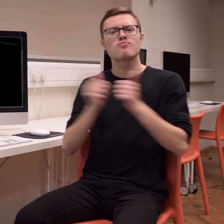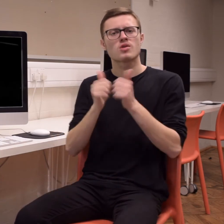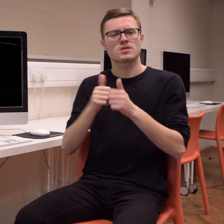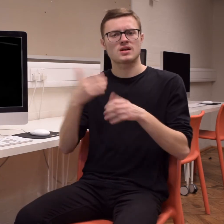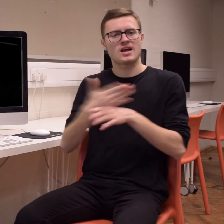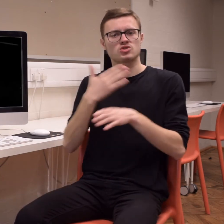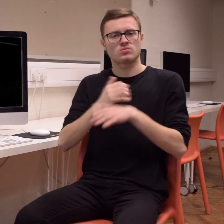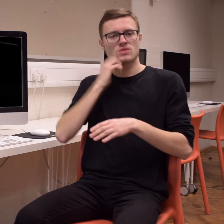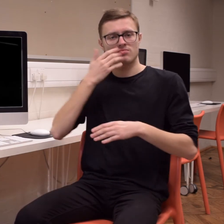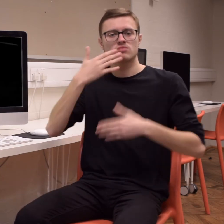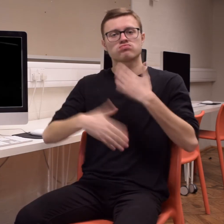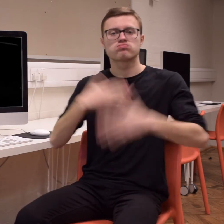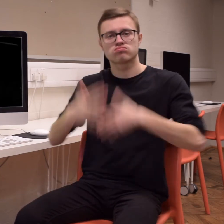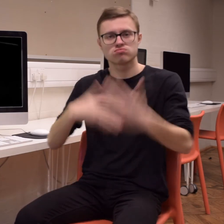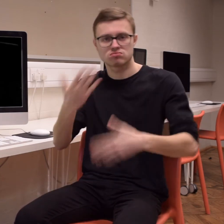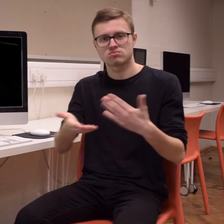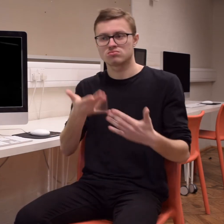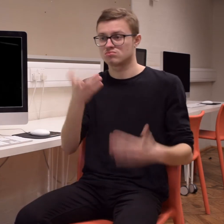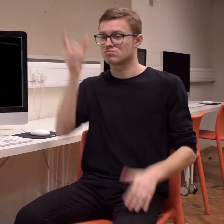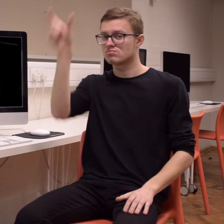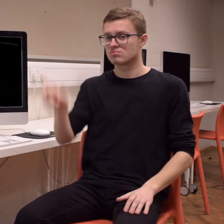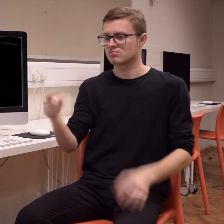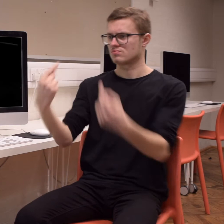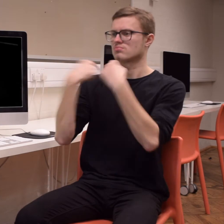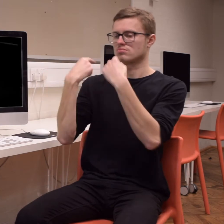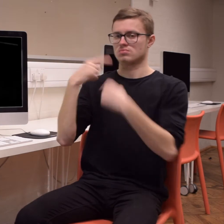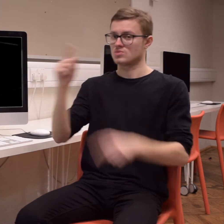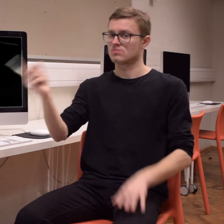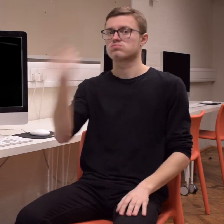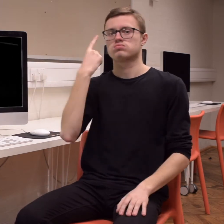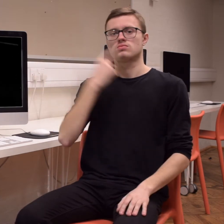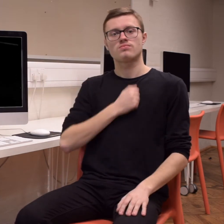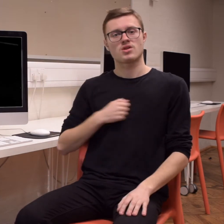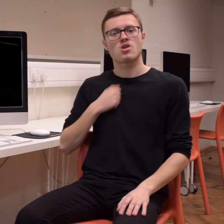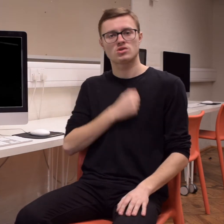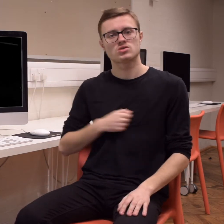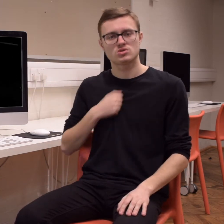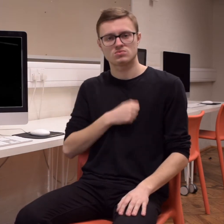Appropriate action will be taken which could mean getting an apology from the person concerned,